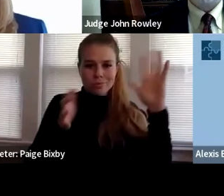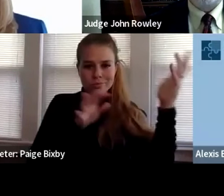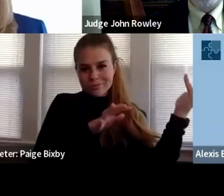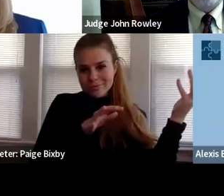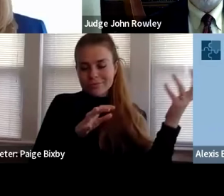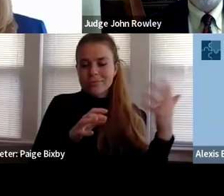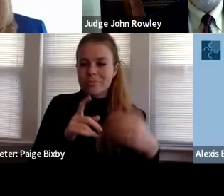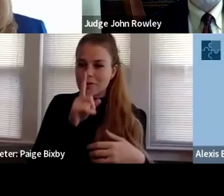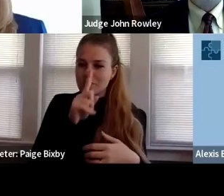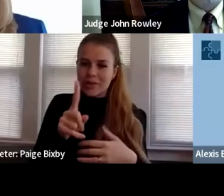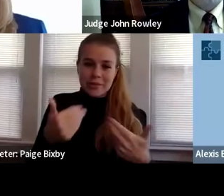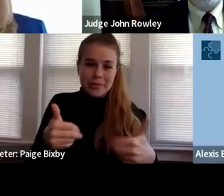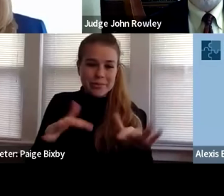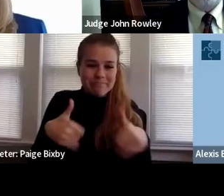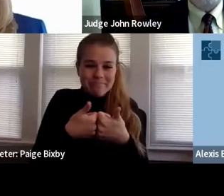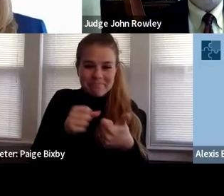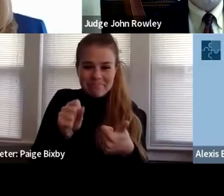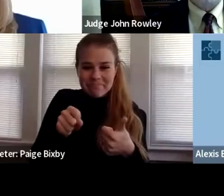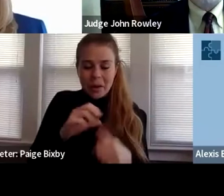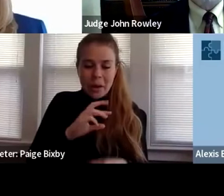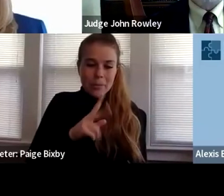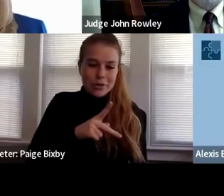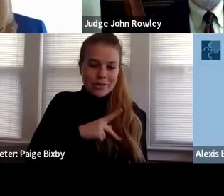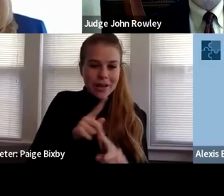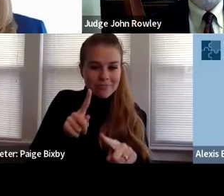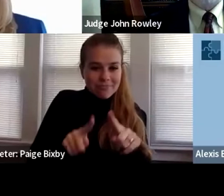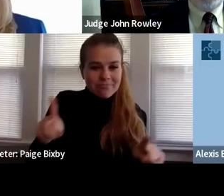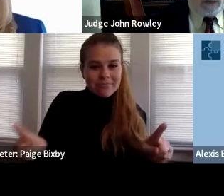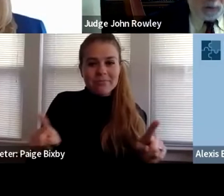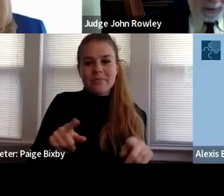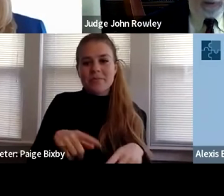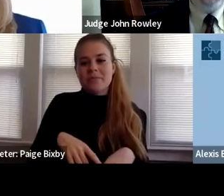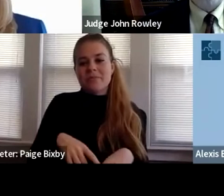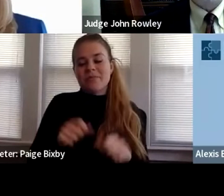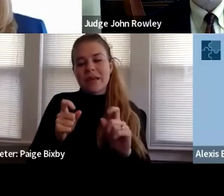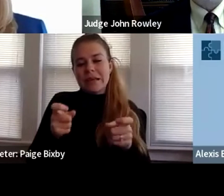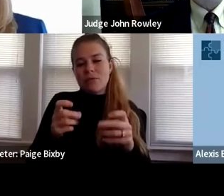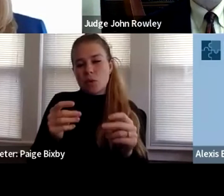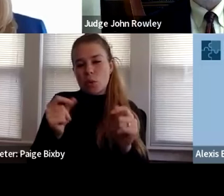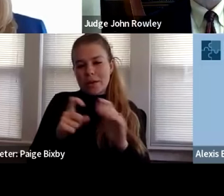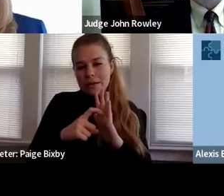It's so challenging, the personalities. Let me just give you a quick example of a change